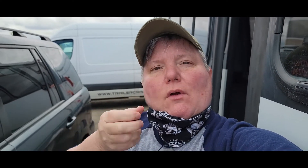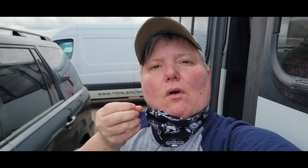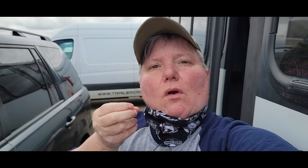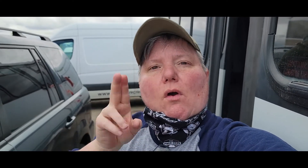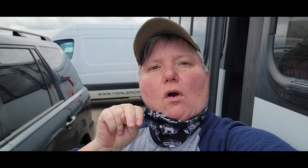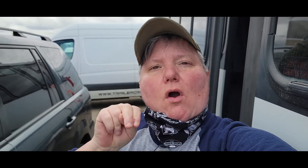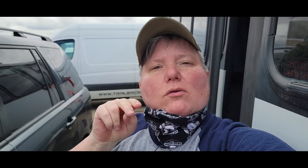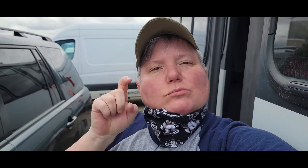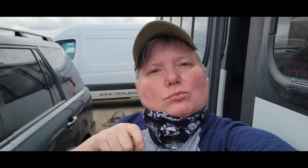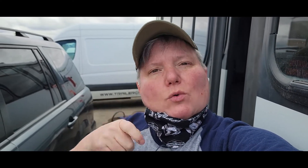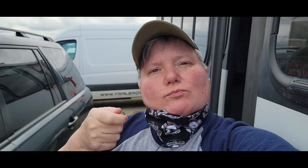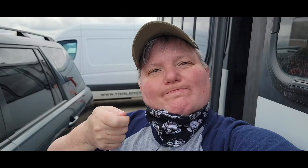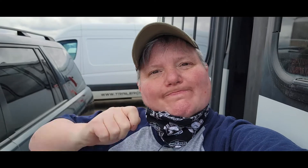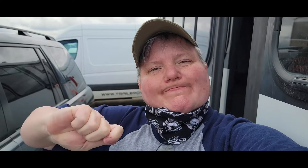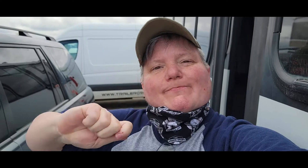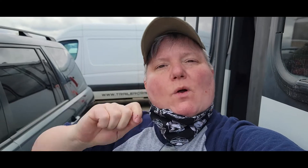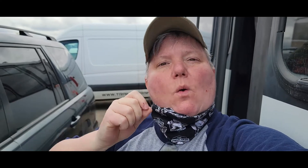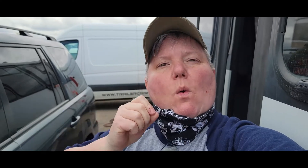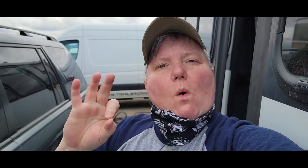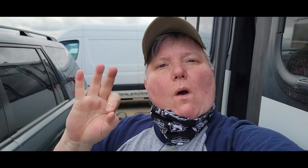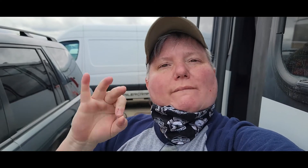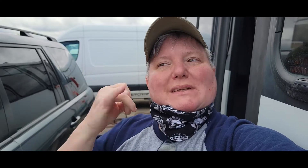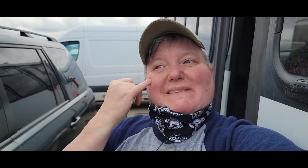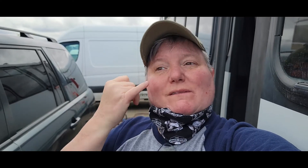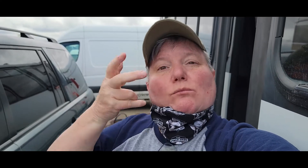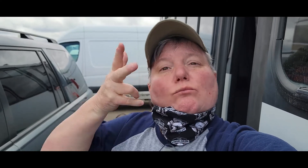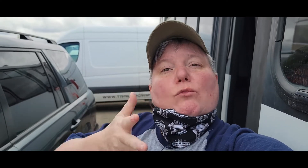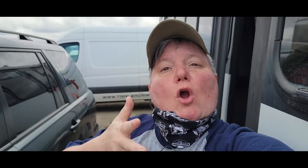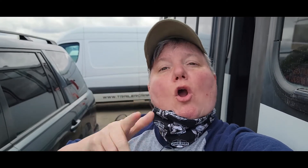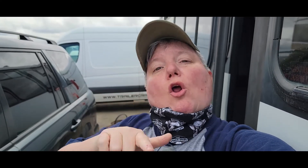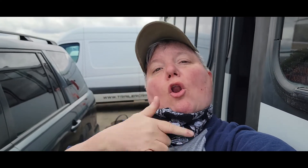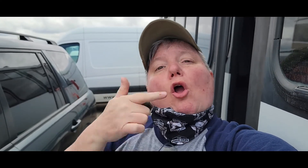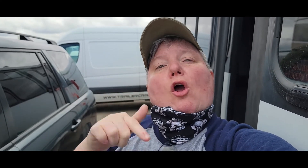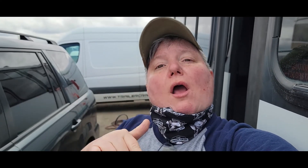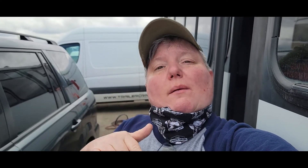left the battery on. And you have to turn it off if you're gonna be parking it long term.